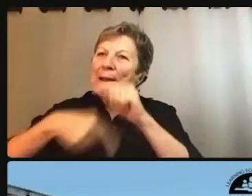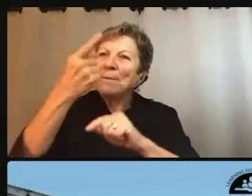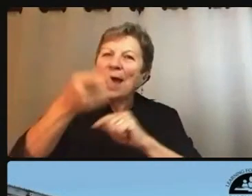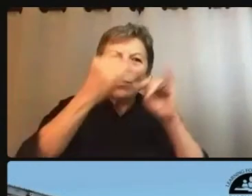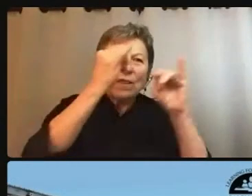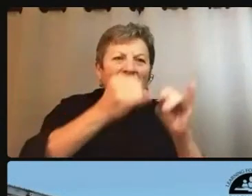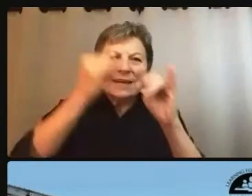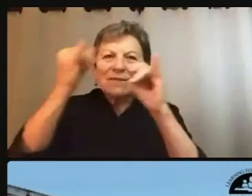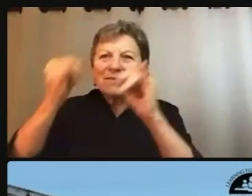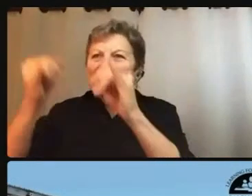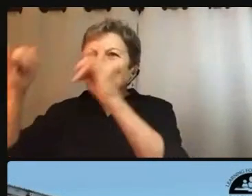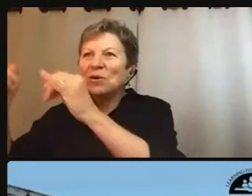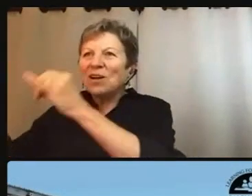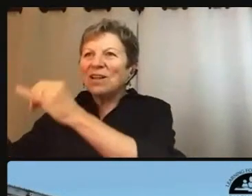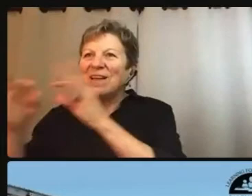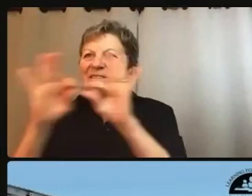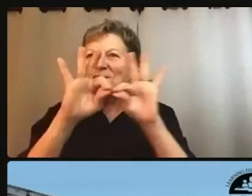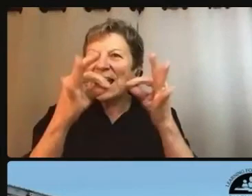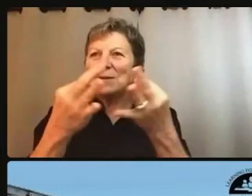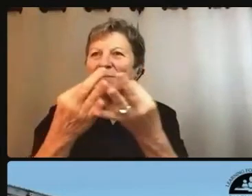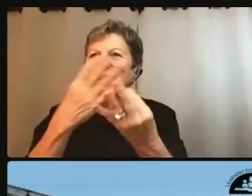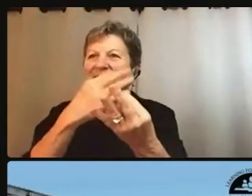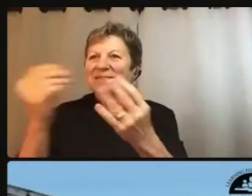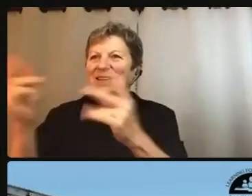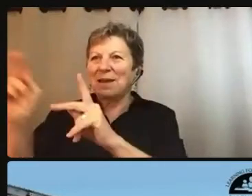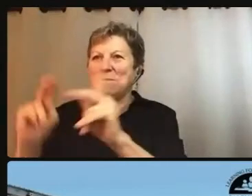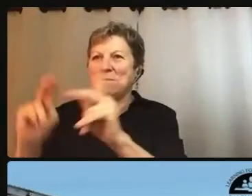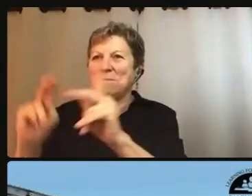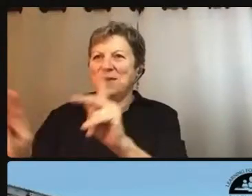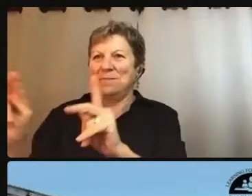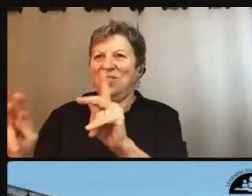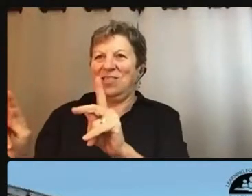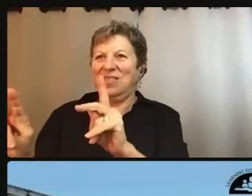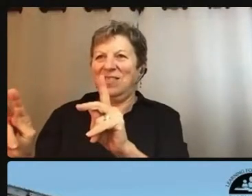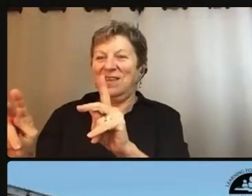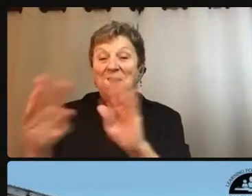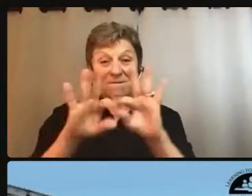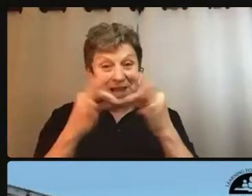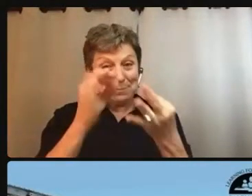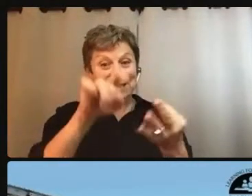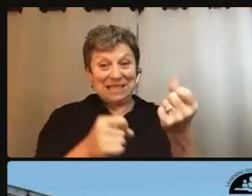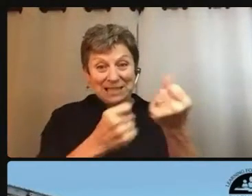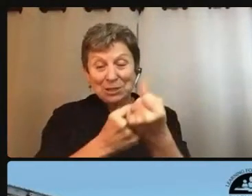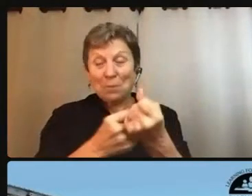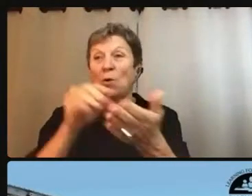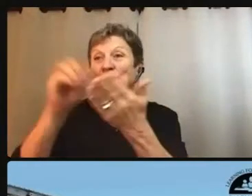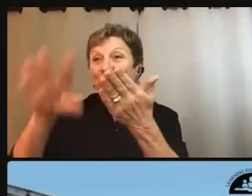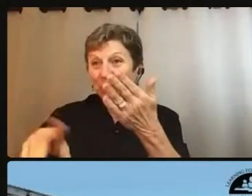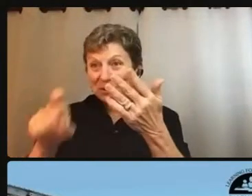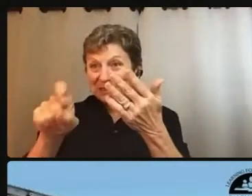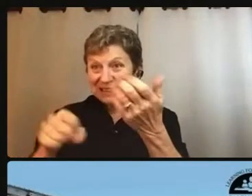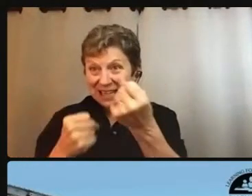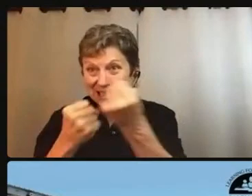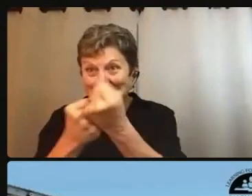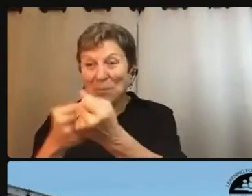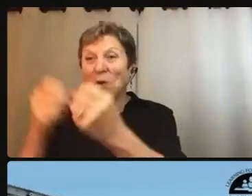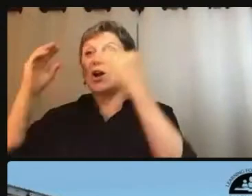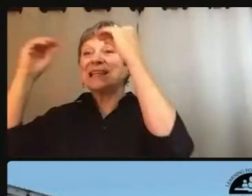THE MONSTER AND FORGET ABOUT, YOU KNOW, THE PEOPLE WHO REALLY MAKE IT UP AND THAT IS